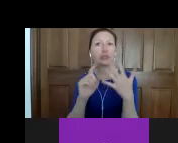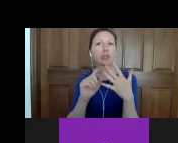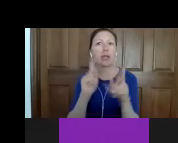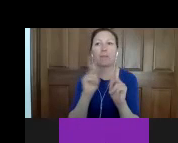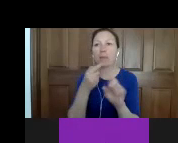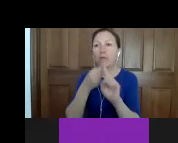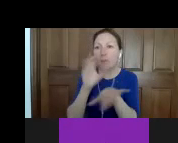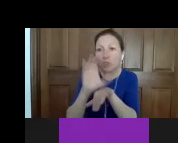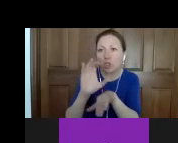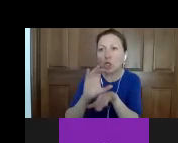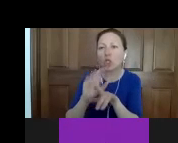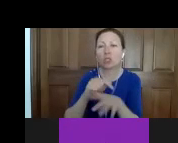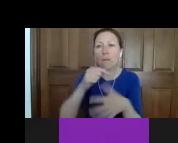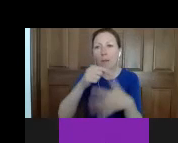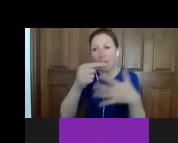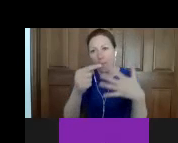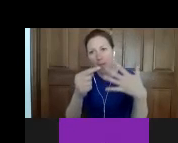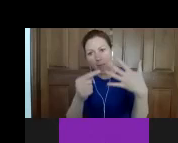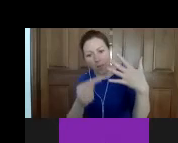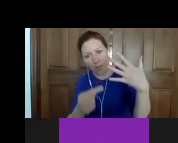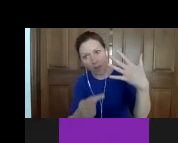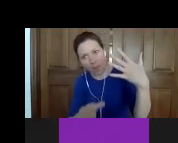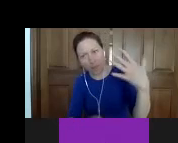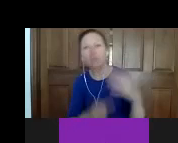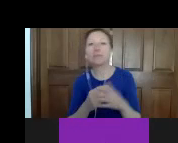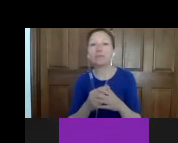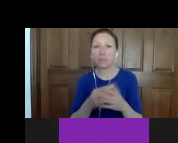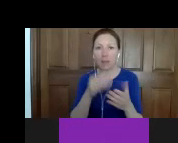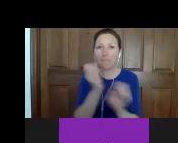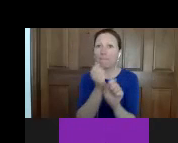Start with a list of them, go up to them and say, hey, I'm trying to grow my network. This